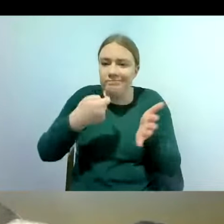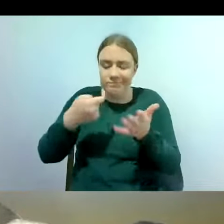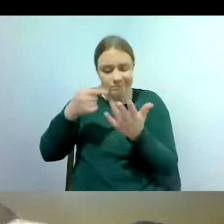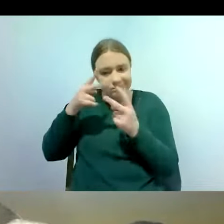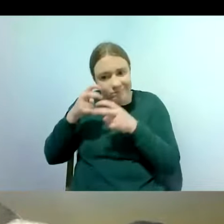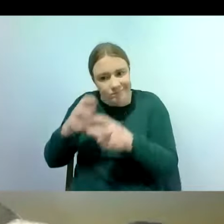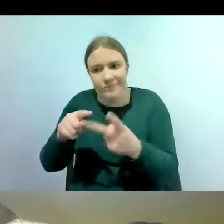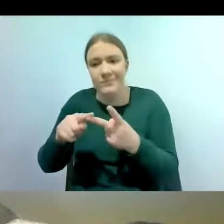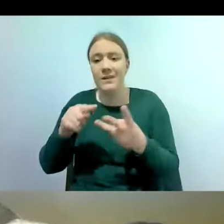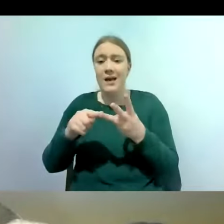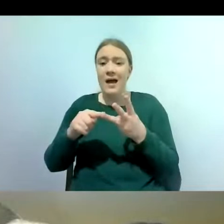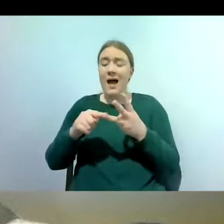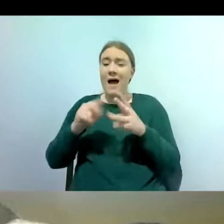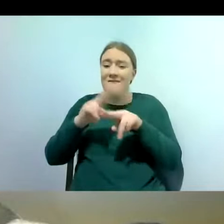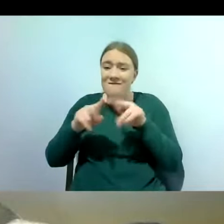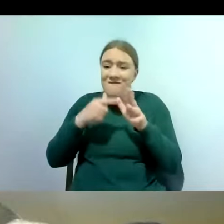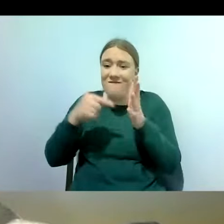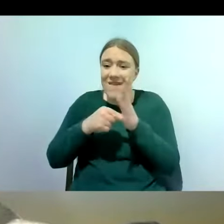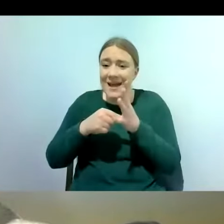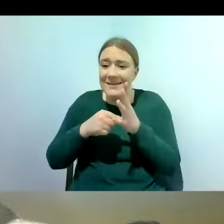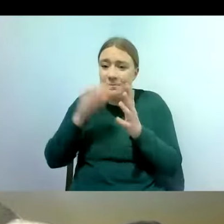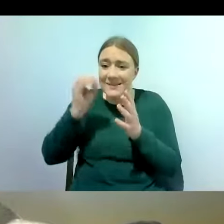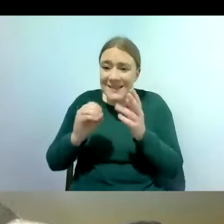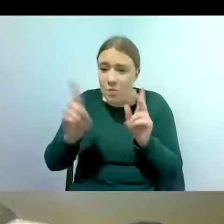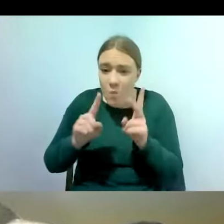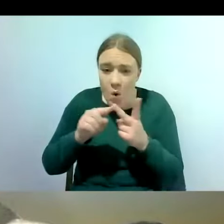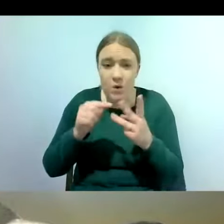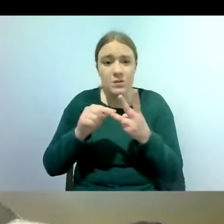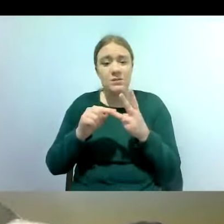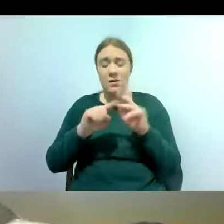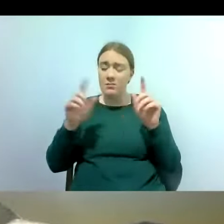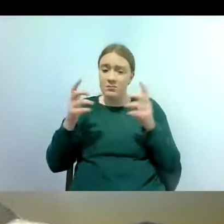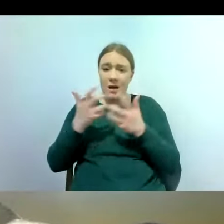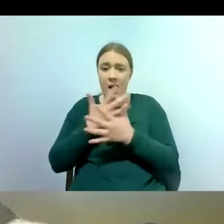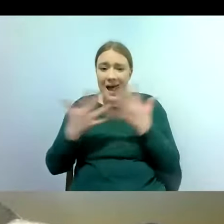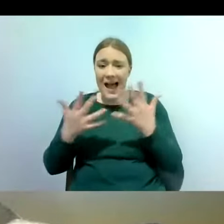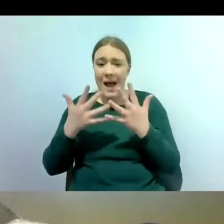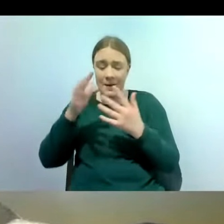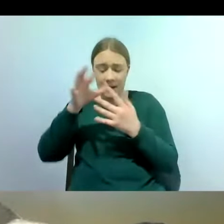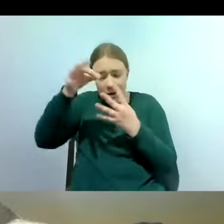will enable us to assess how different factors affect the movement of the fish